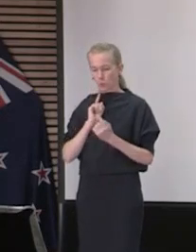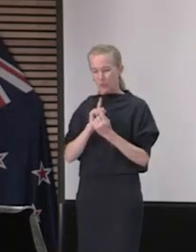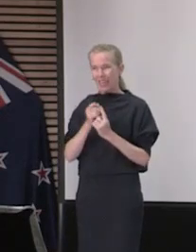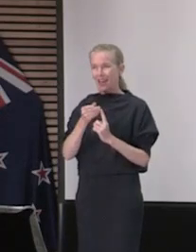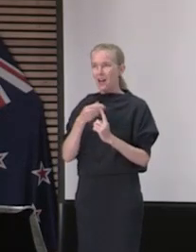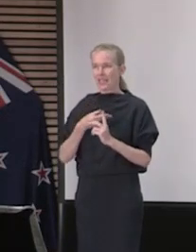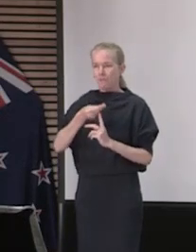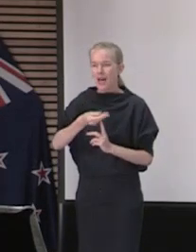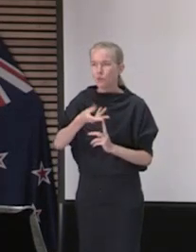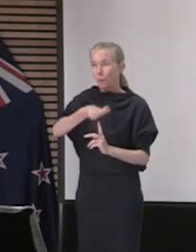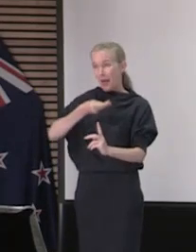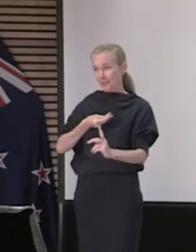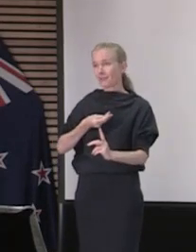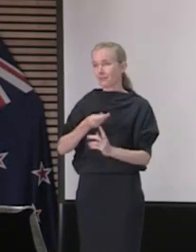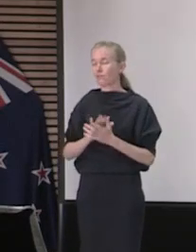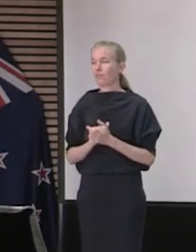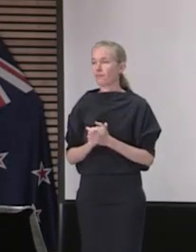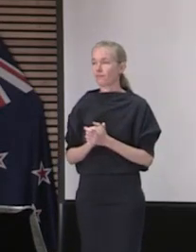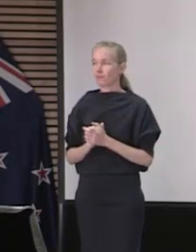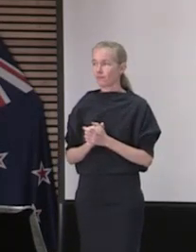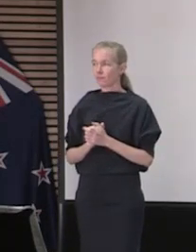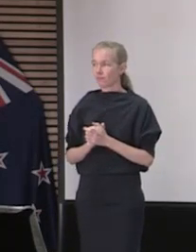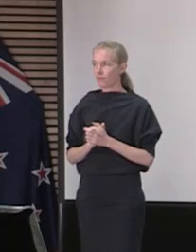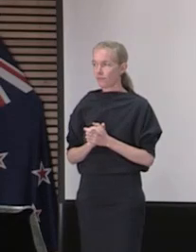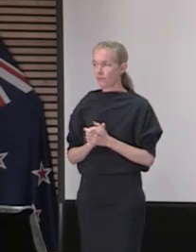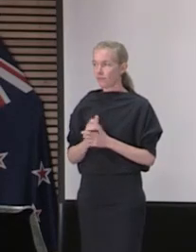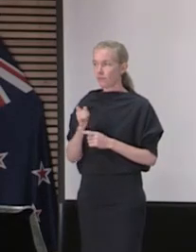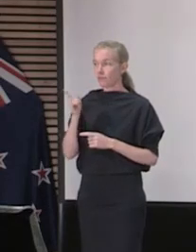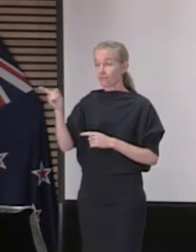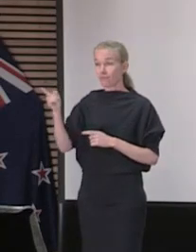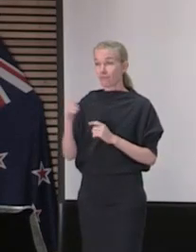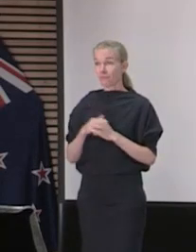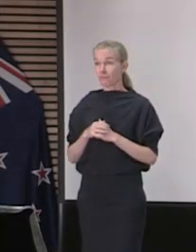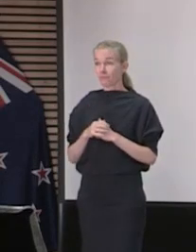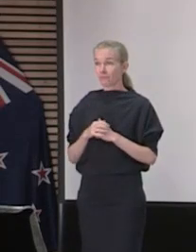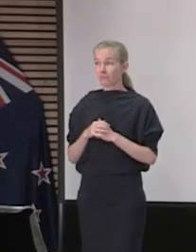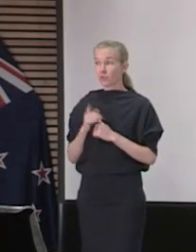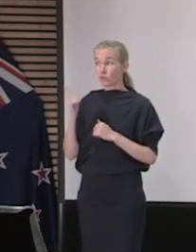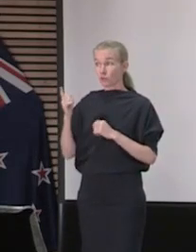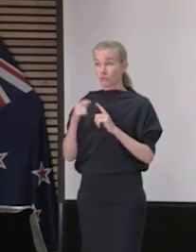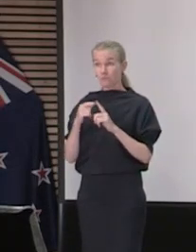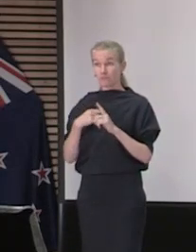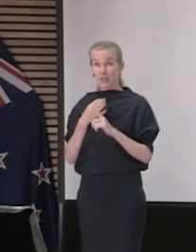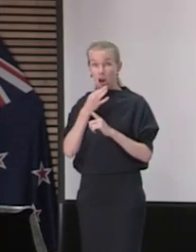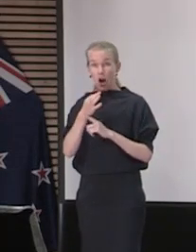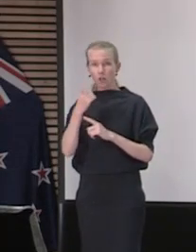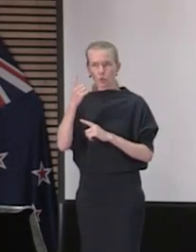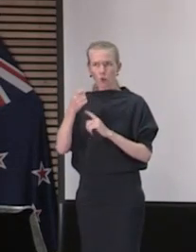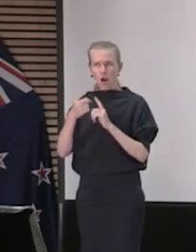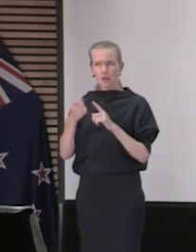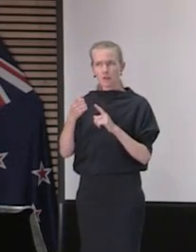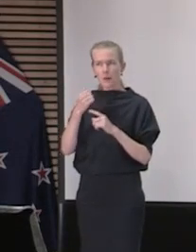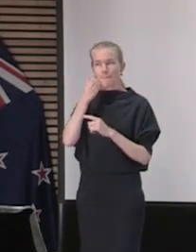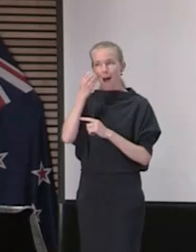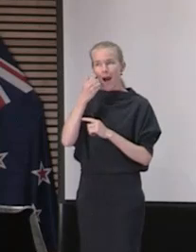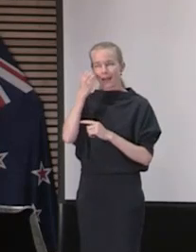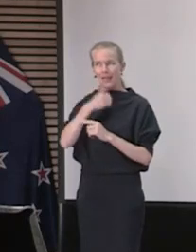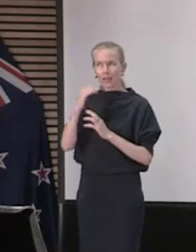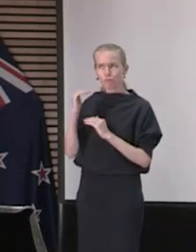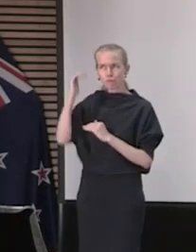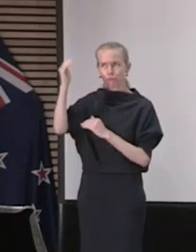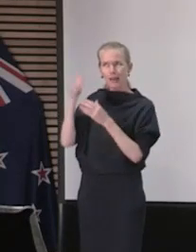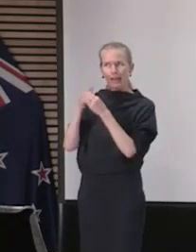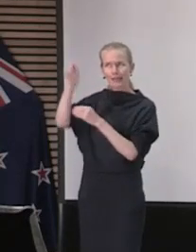The passing ofesteemed Maori leader, what doyou know of his contributionto New